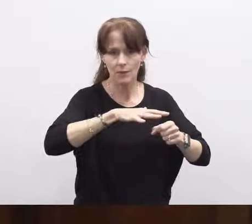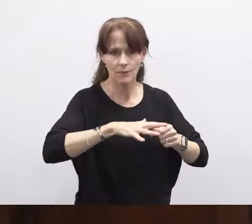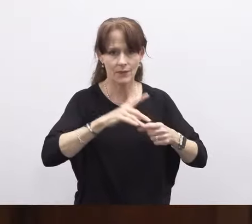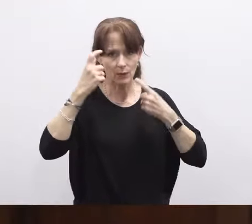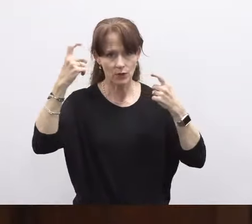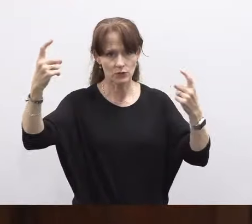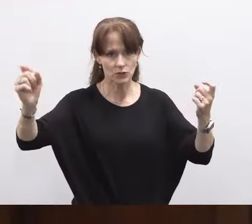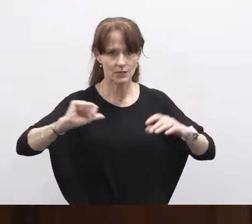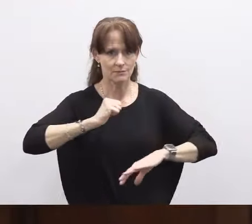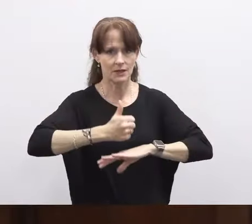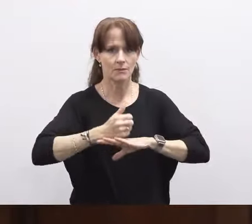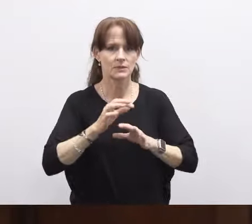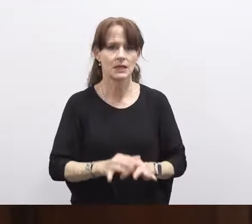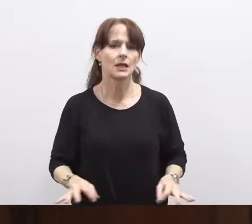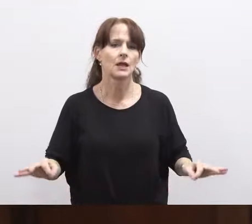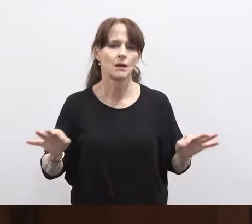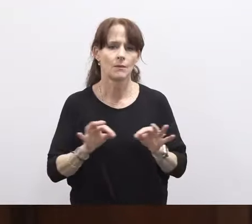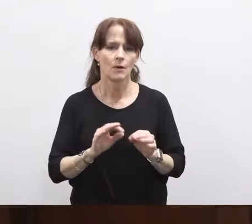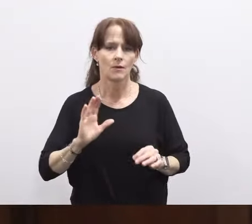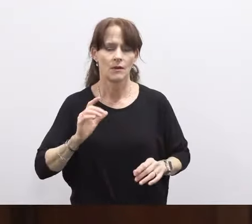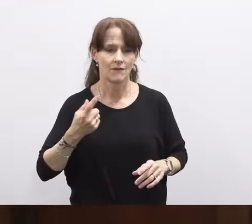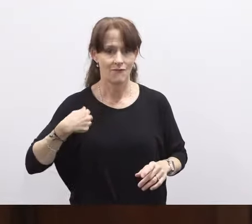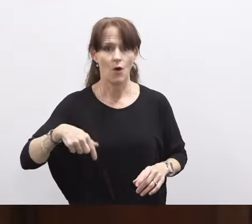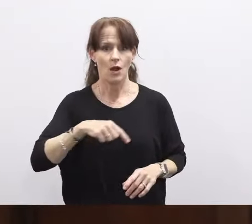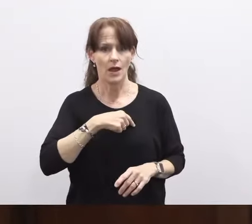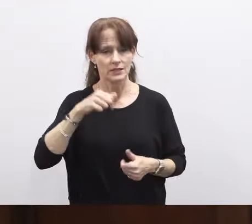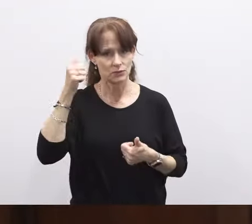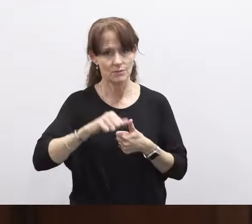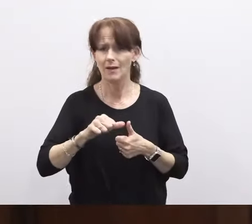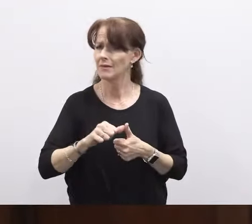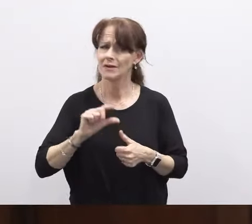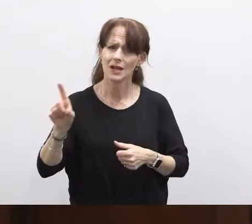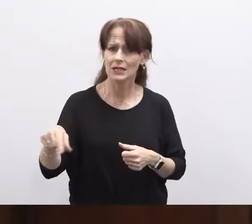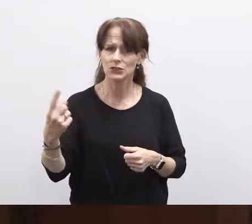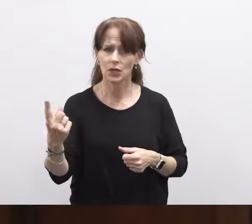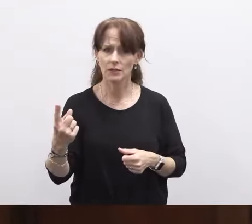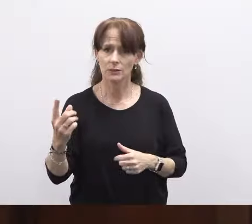was so important, I think for all of us to remember that it isn't just about what we build,